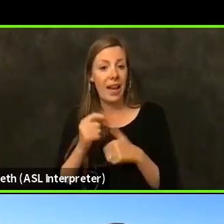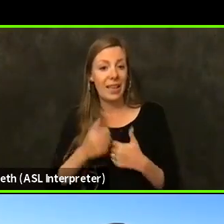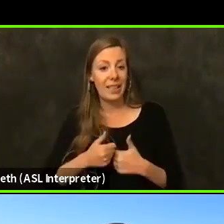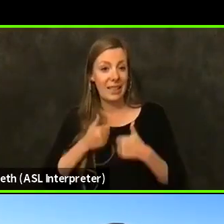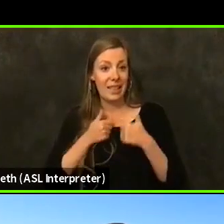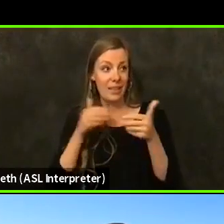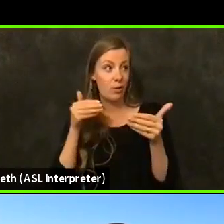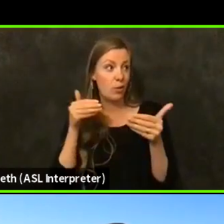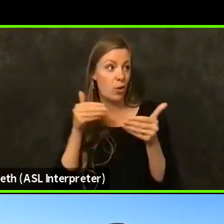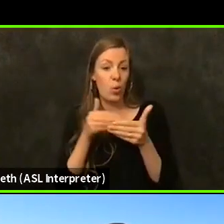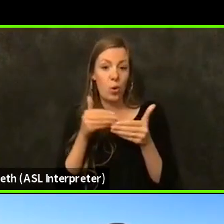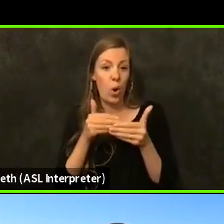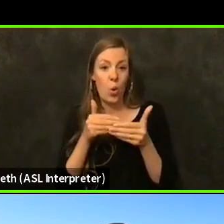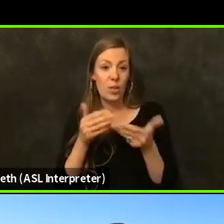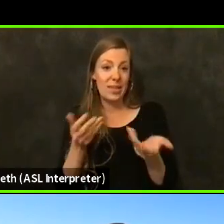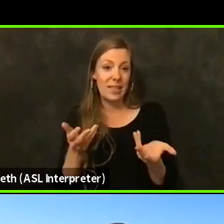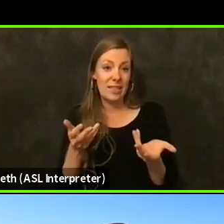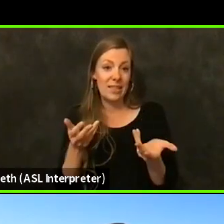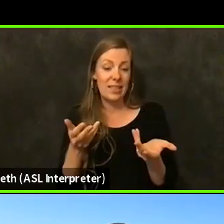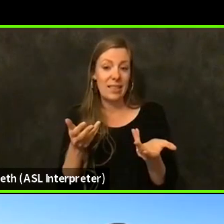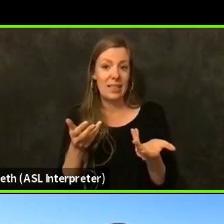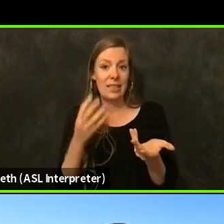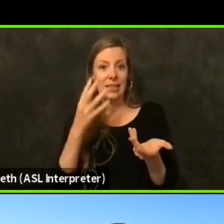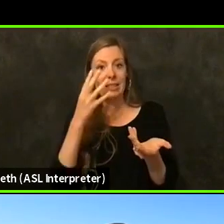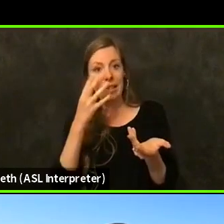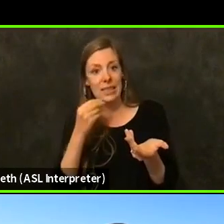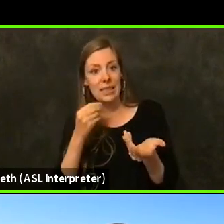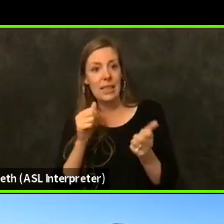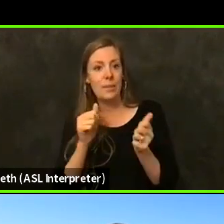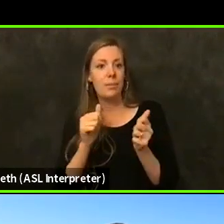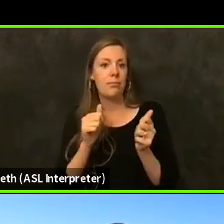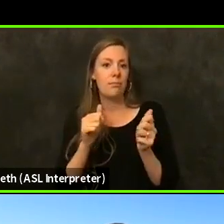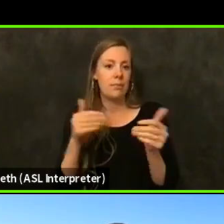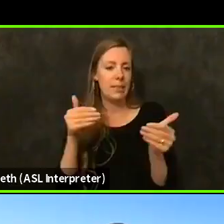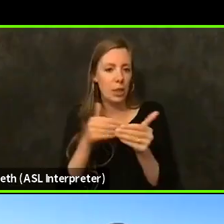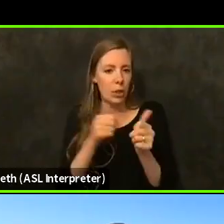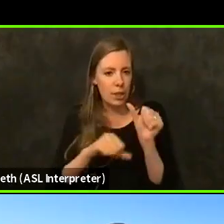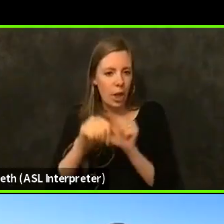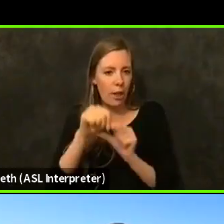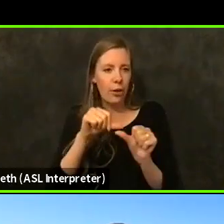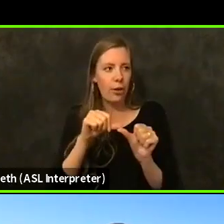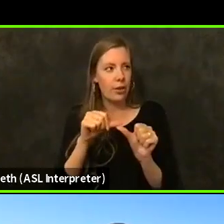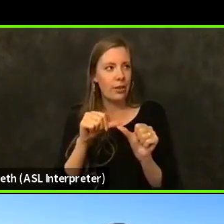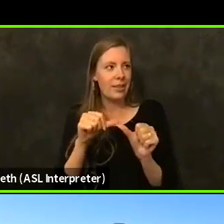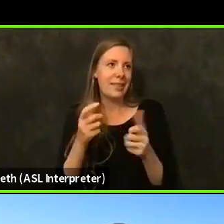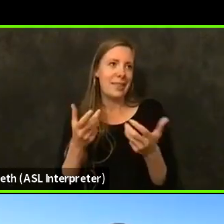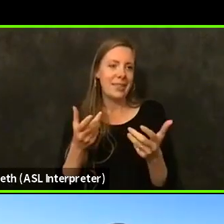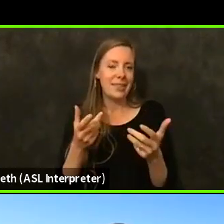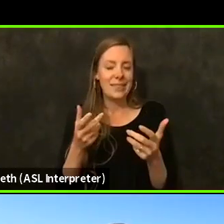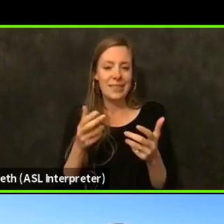and don't have the ability to not get covered and even been essential. They've been the essential workforce and